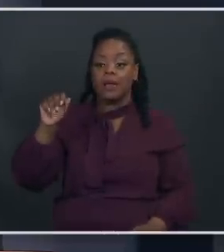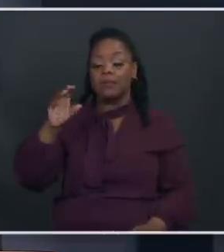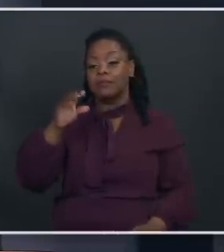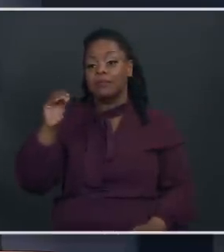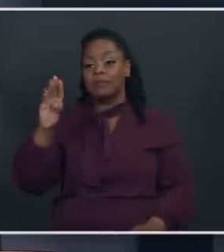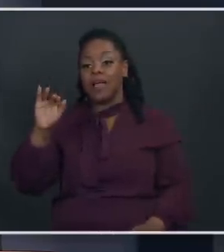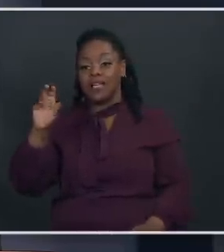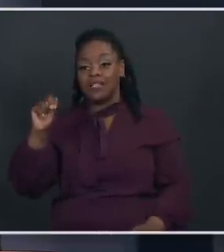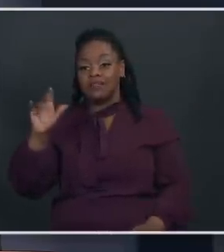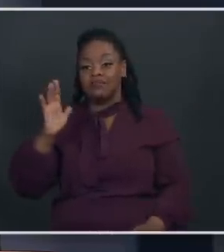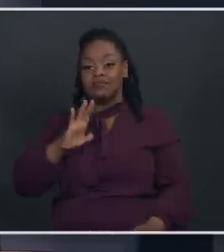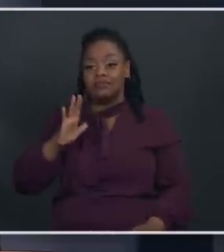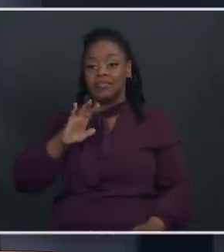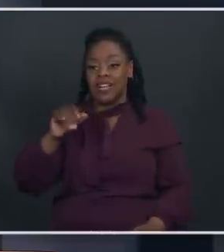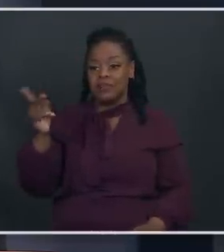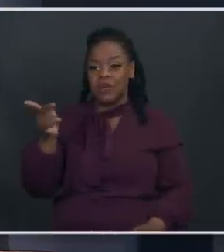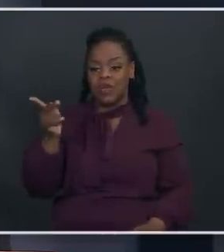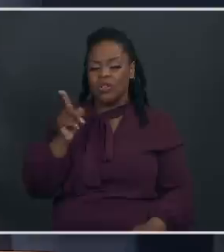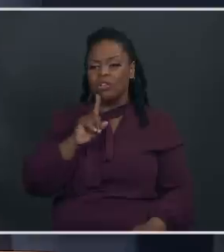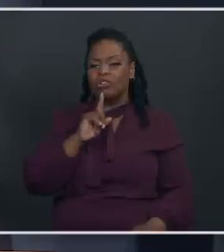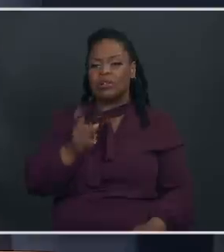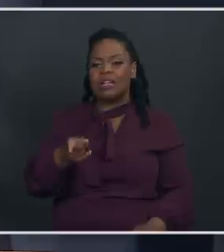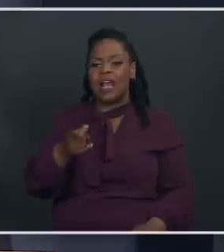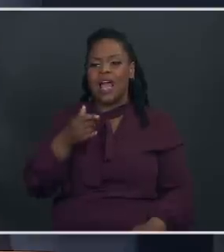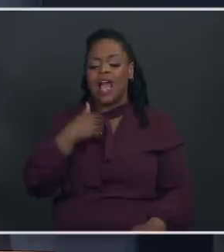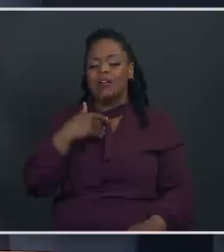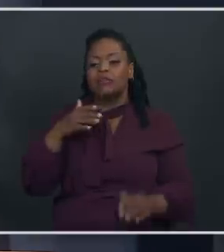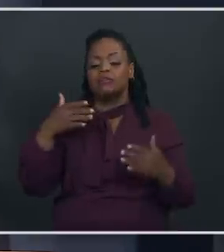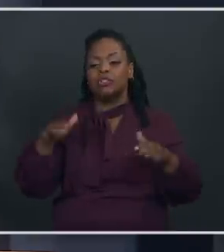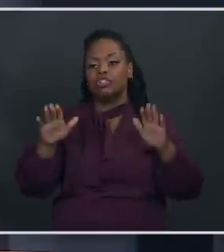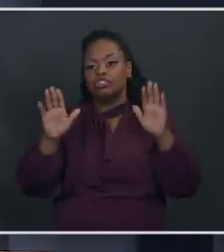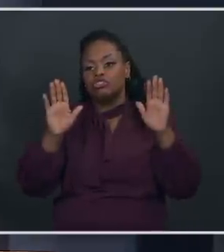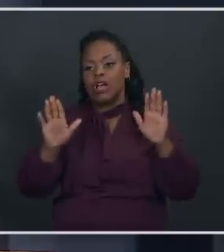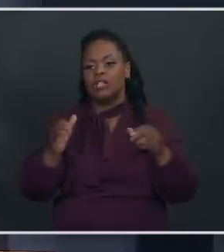had great credibility on this issue, and having President Biden be the person now who is driving